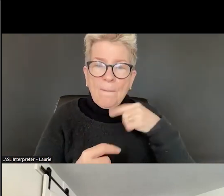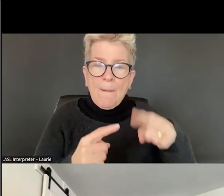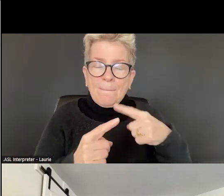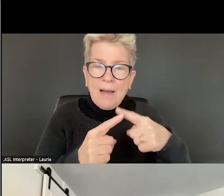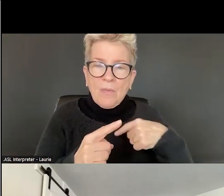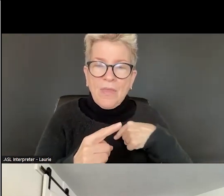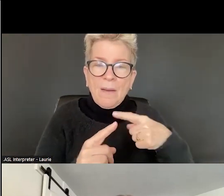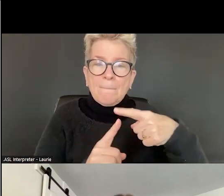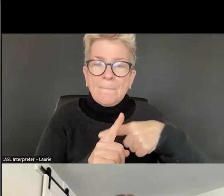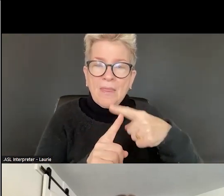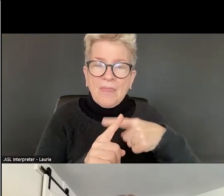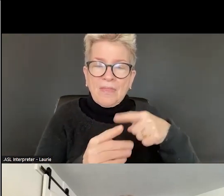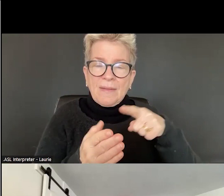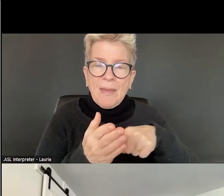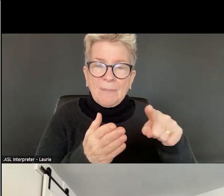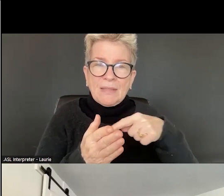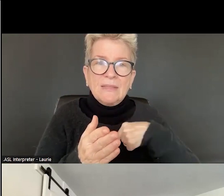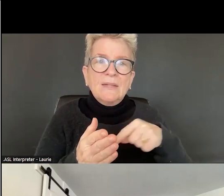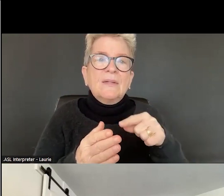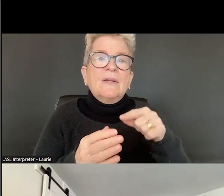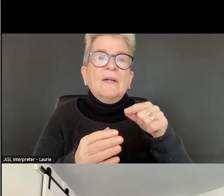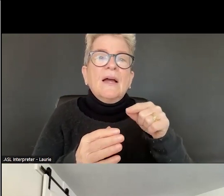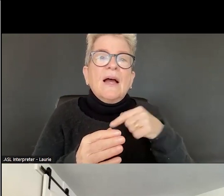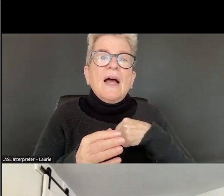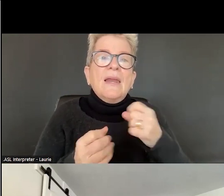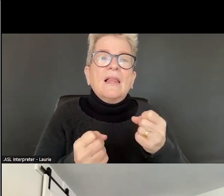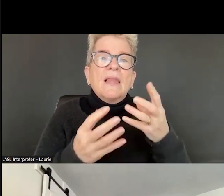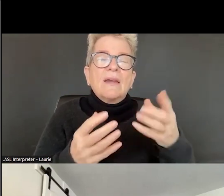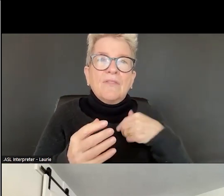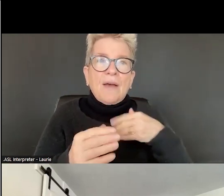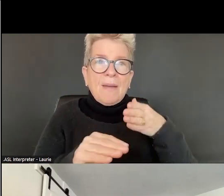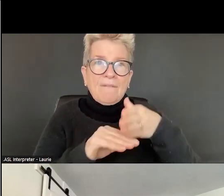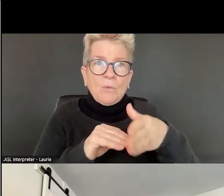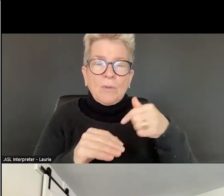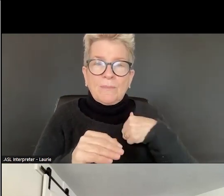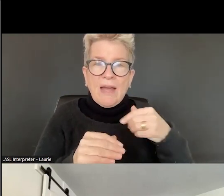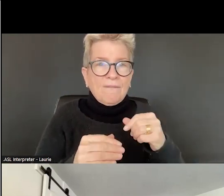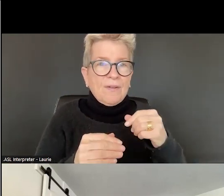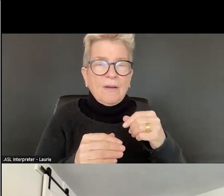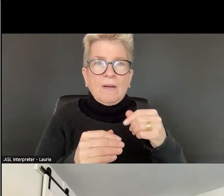they were going to choose, and a lot of them afterwards have a substantial amount of regret